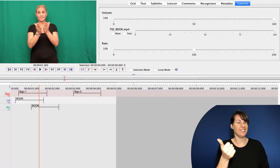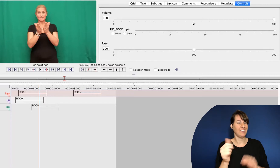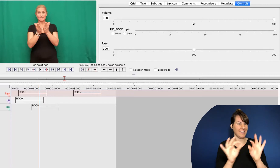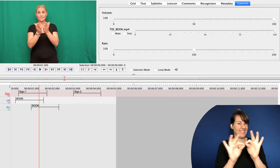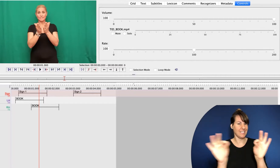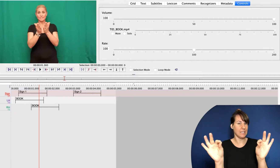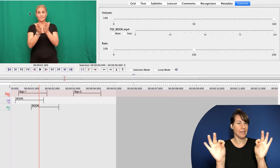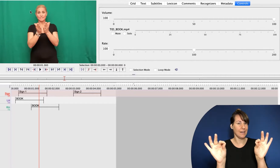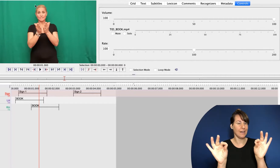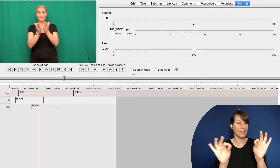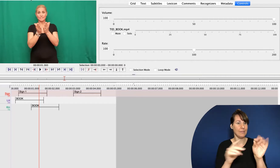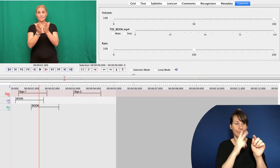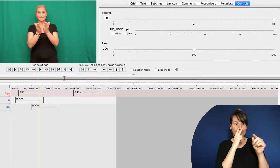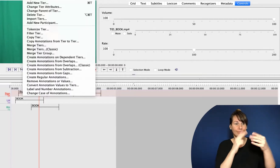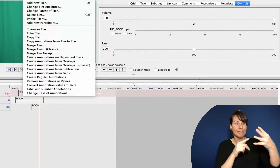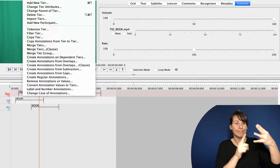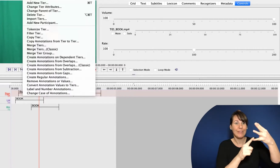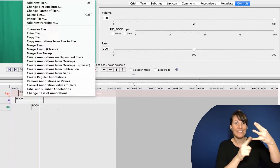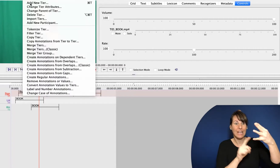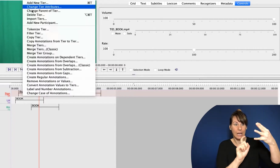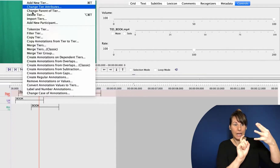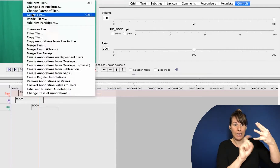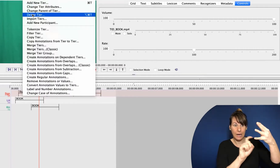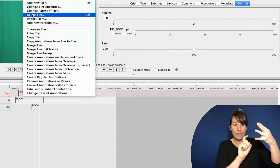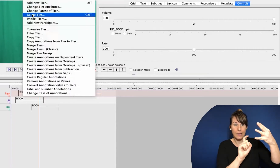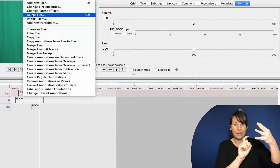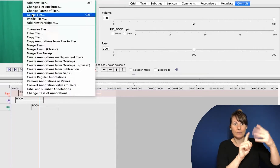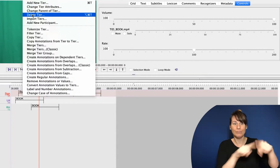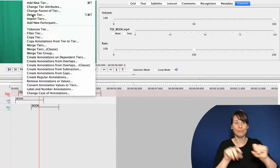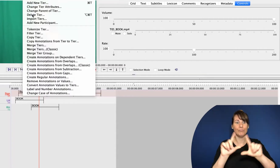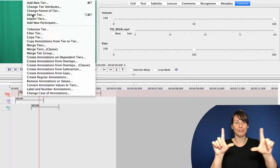First I go to "Tier". "Delete Tier"